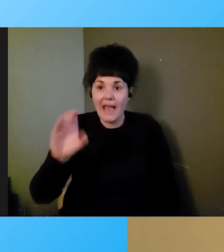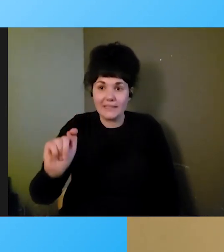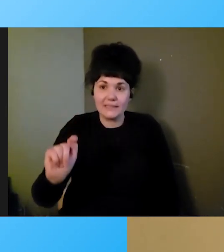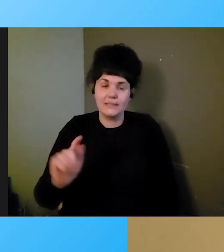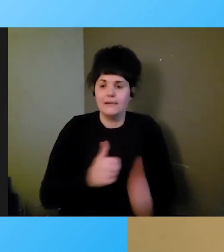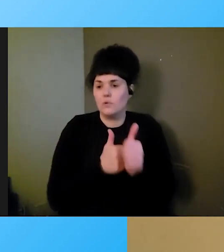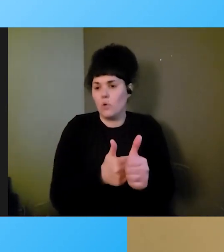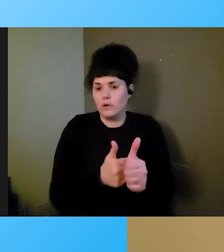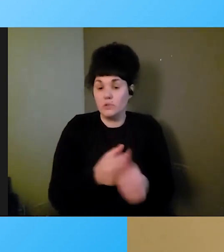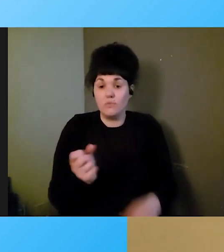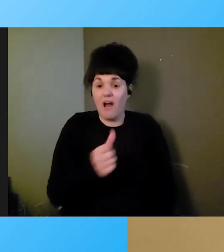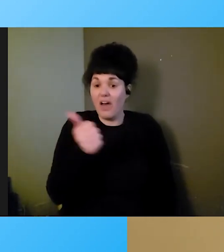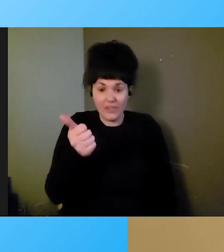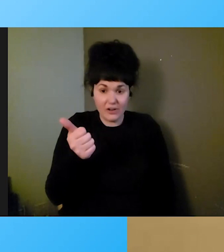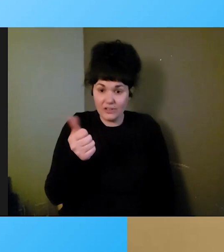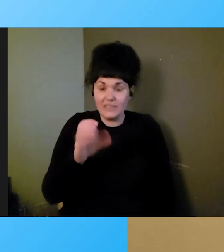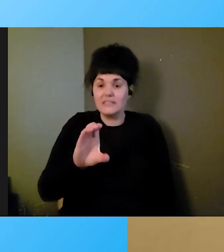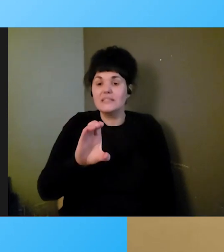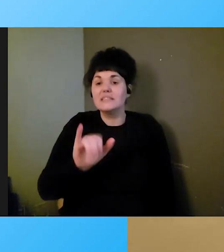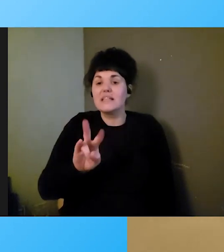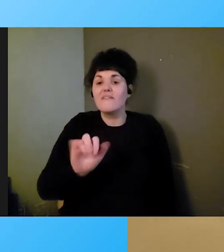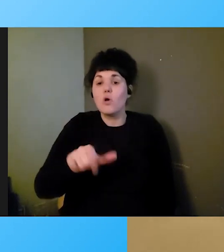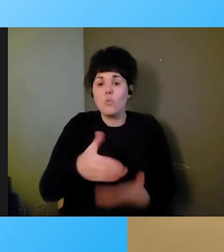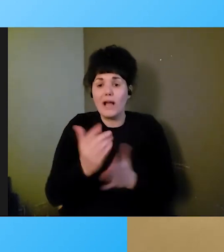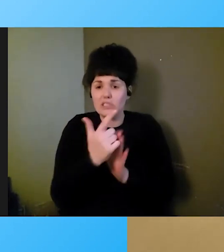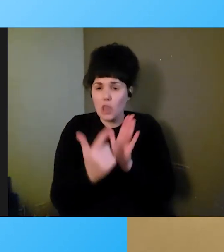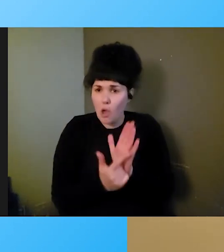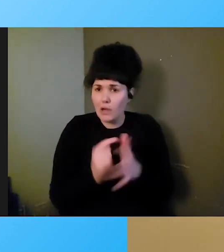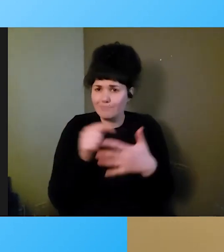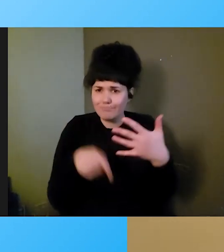other civil rights laws. And